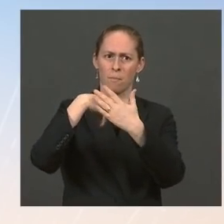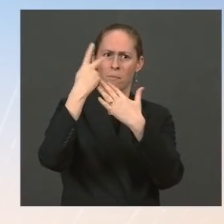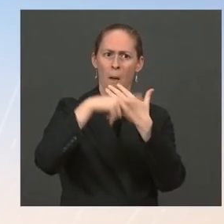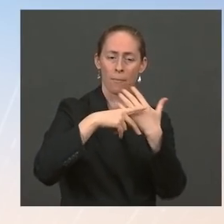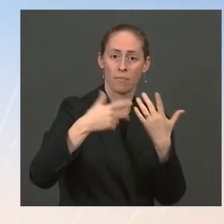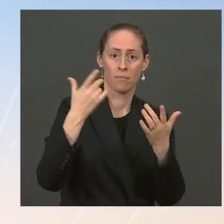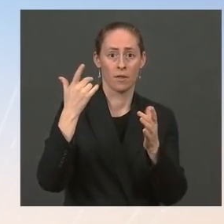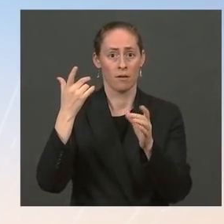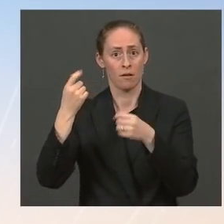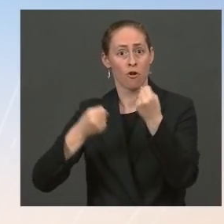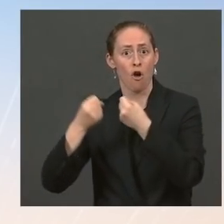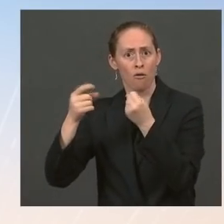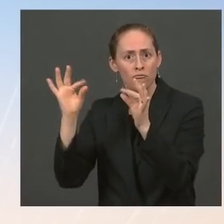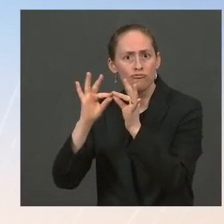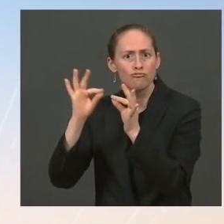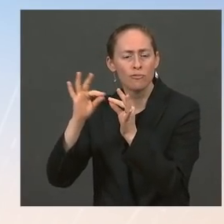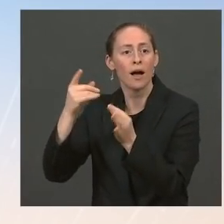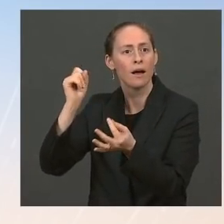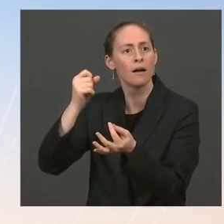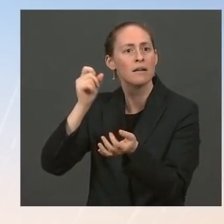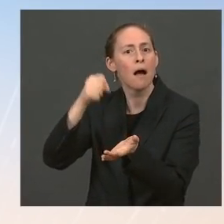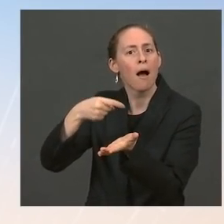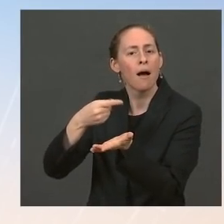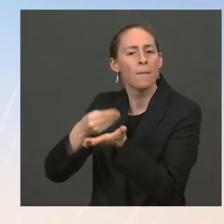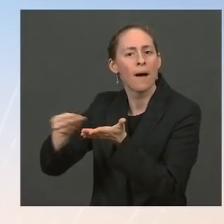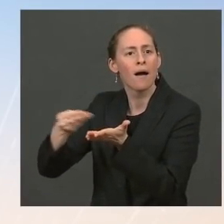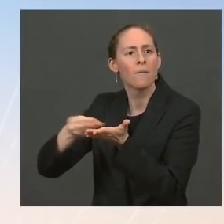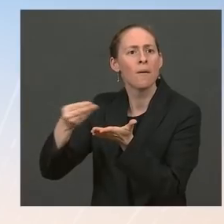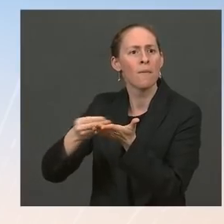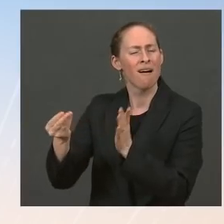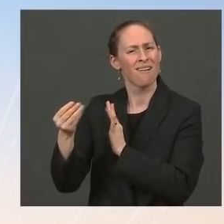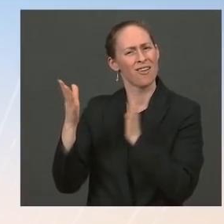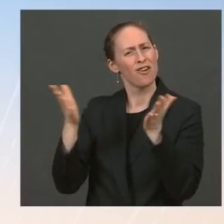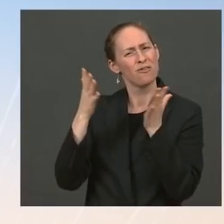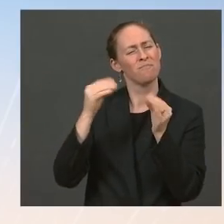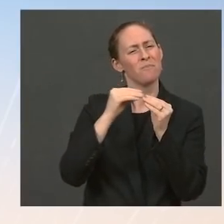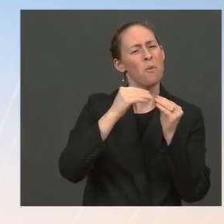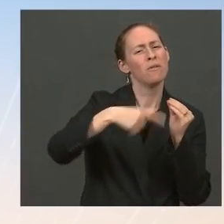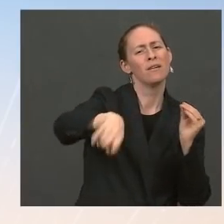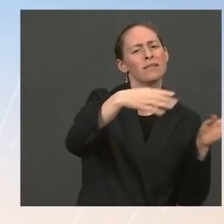help incentivize a move towards a clean energy industry -- something that is good for our climate; certainly, yes,